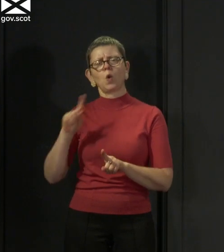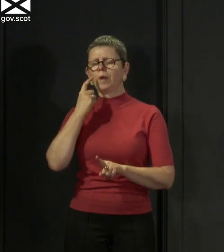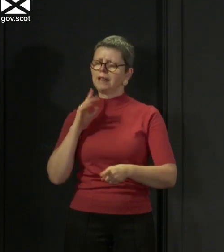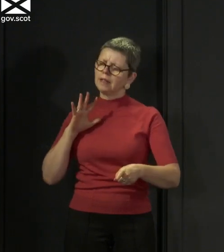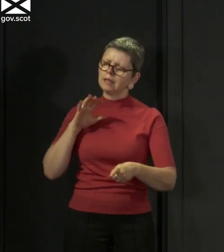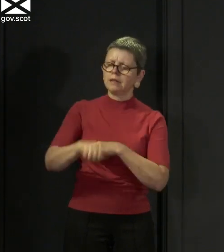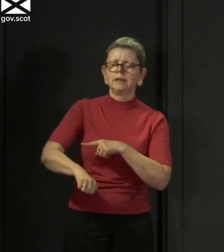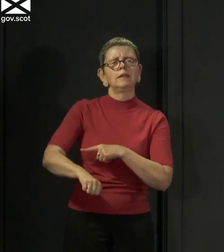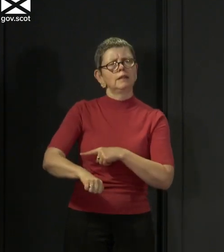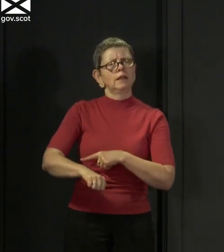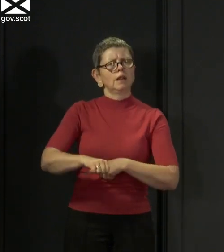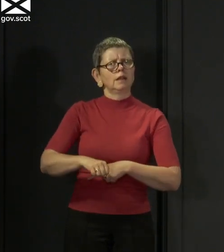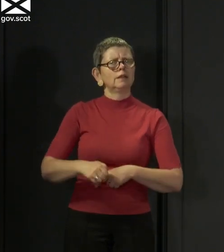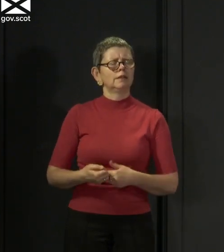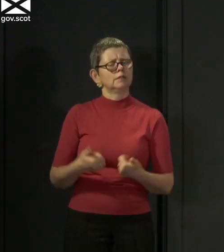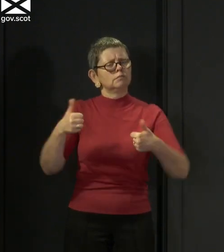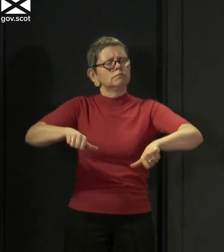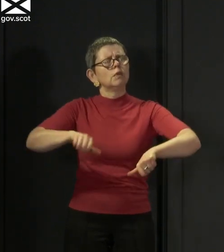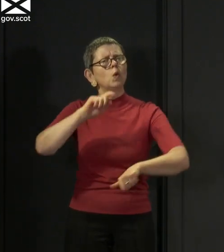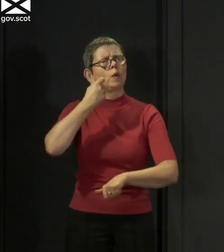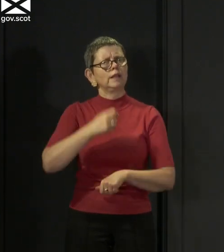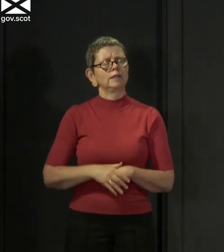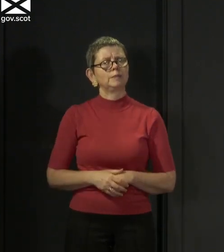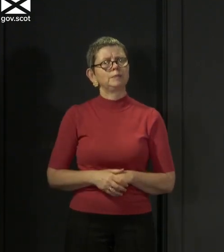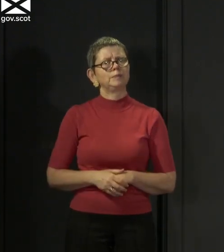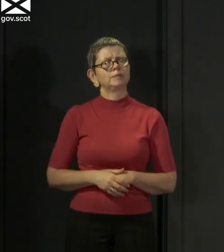Now, there are a few items I want to cover today.